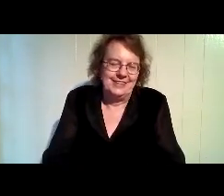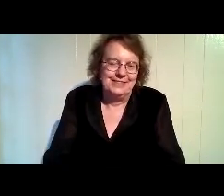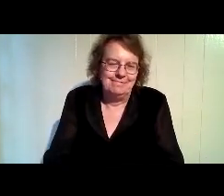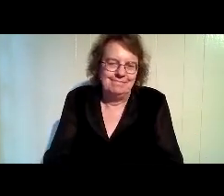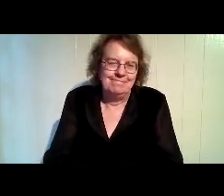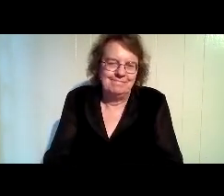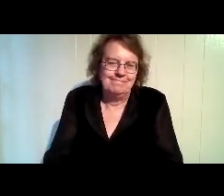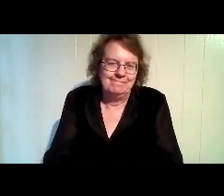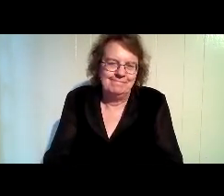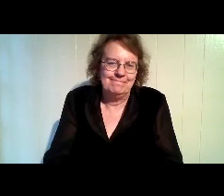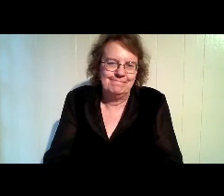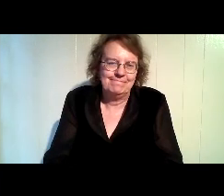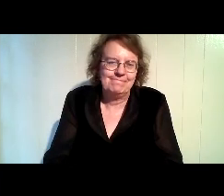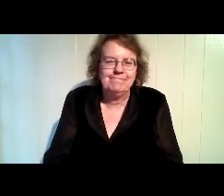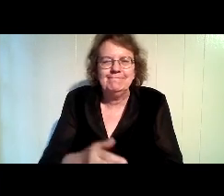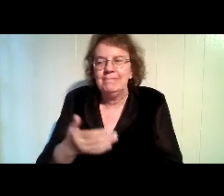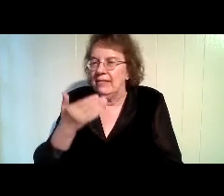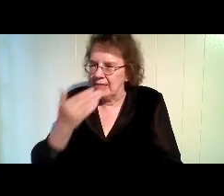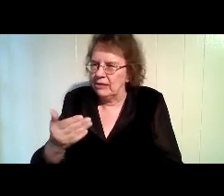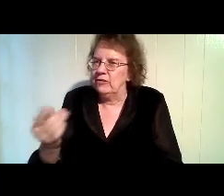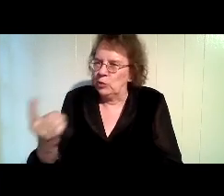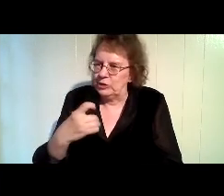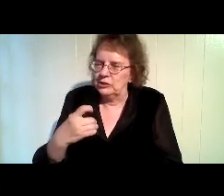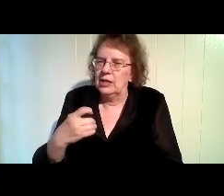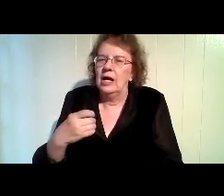So thank you for the question. I'm going to take